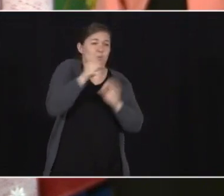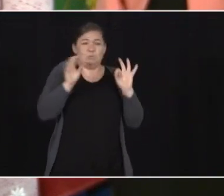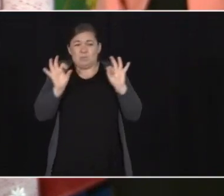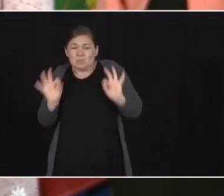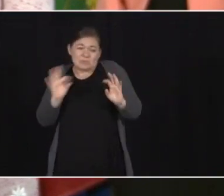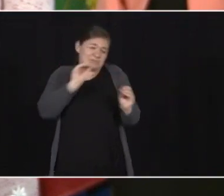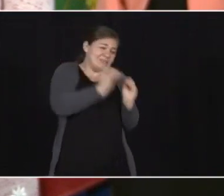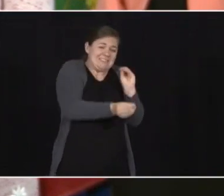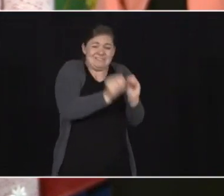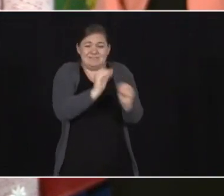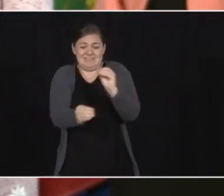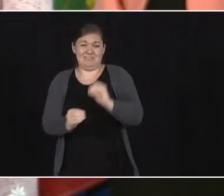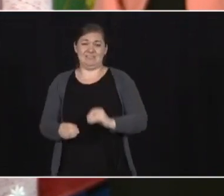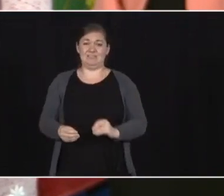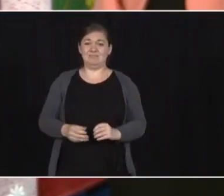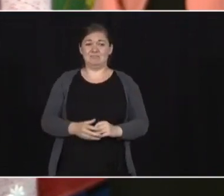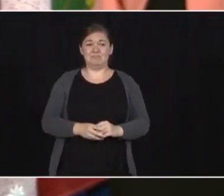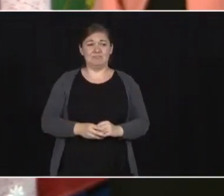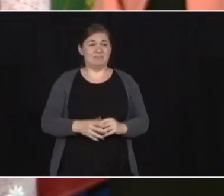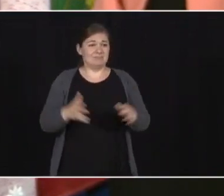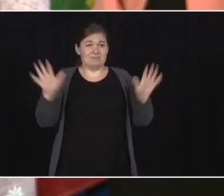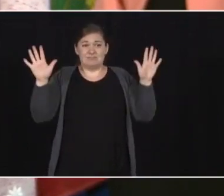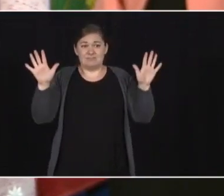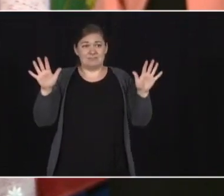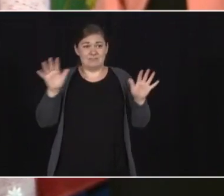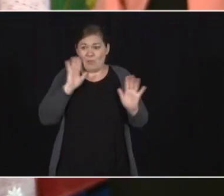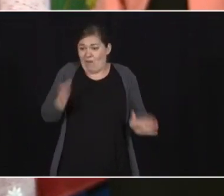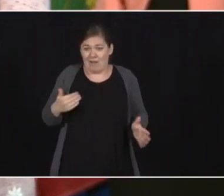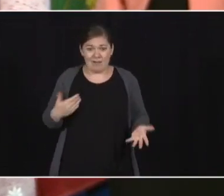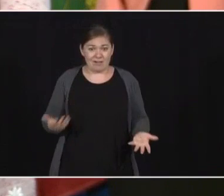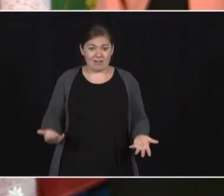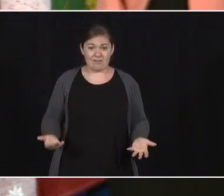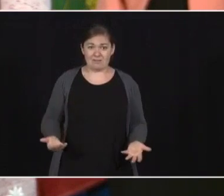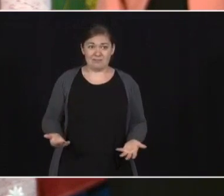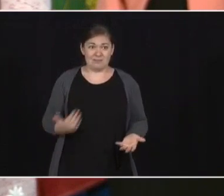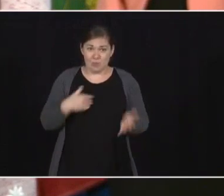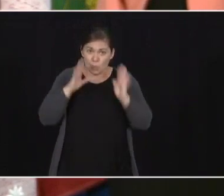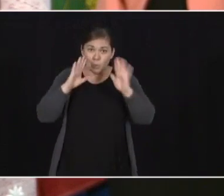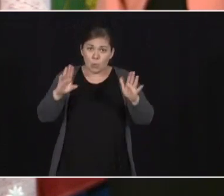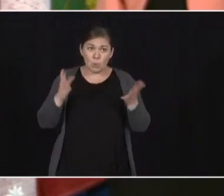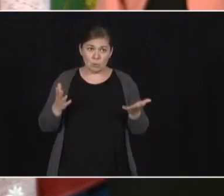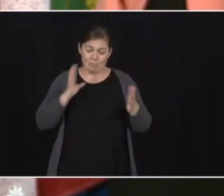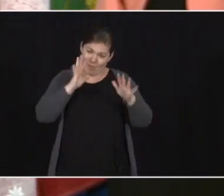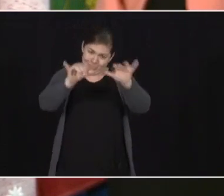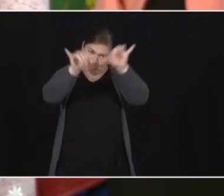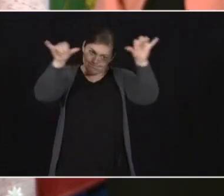the system. That's what we are going to do. We will make sure we fix the system on these homes